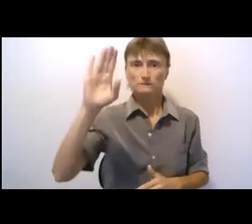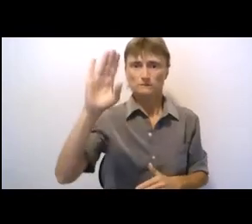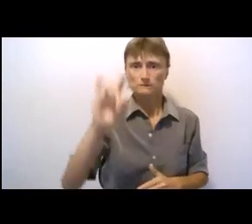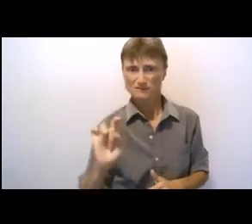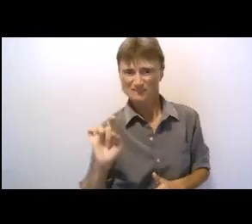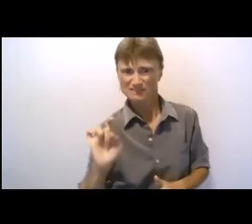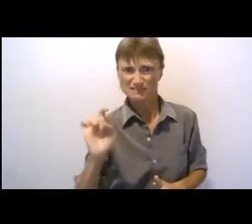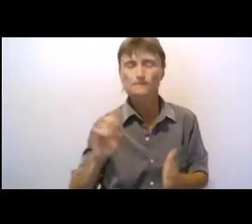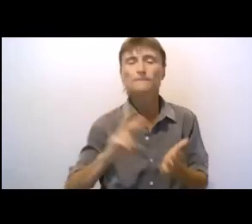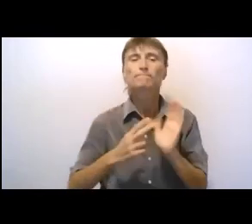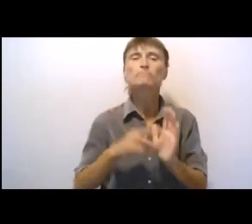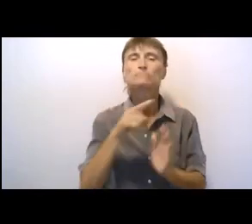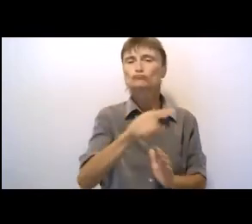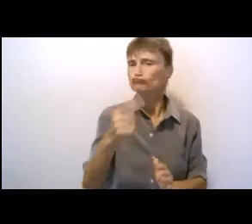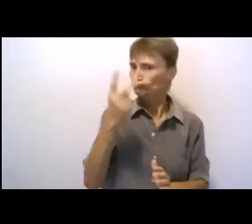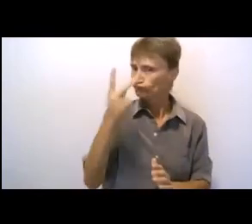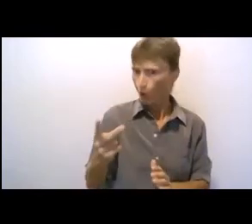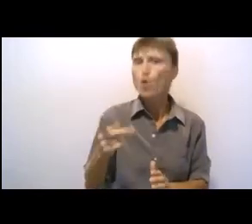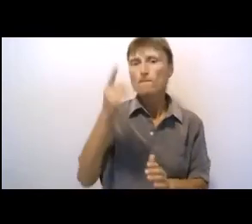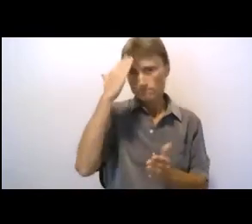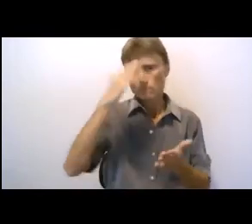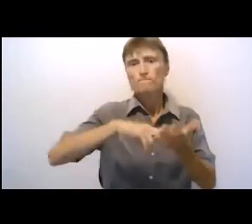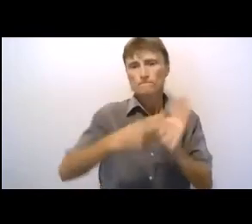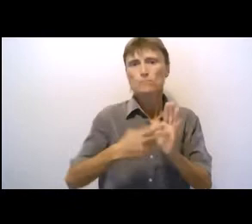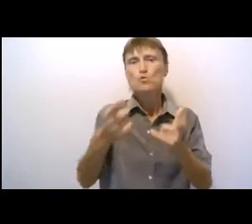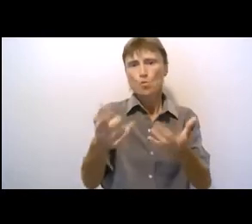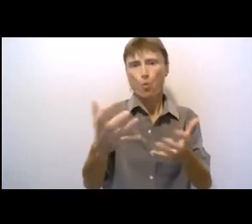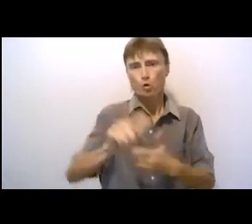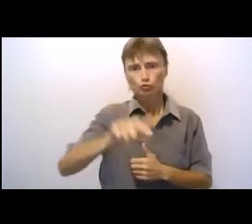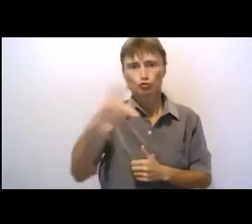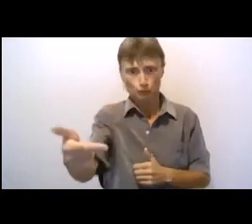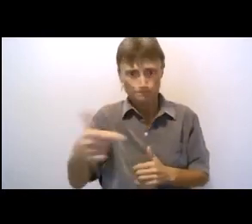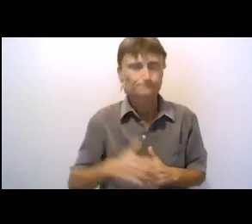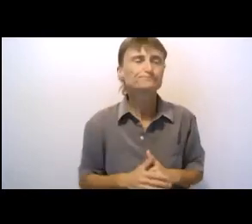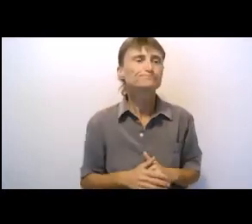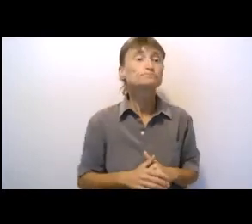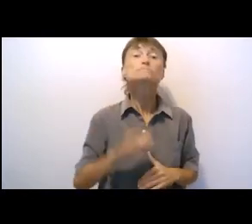please state your name clearly and pause before speaking so people have time to find your